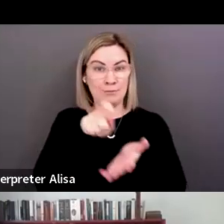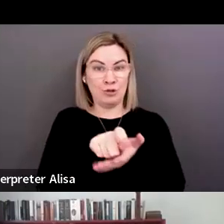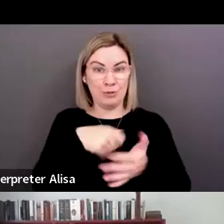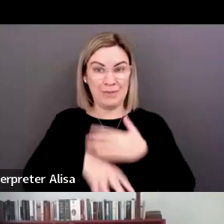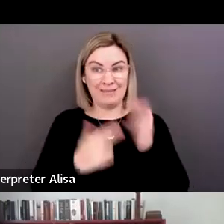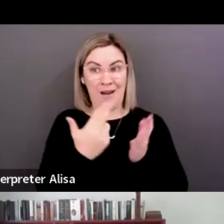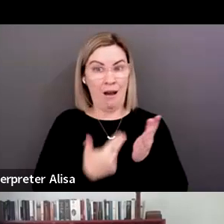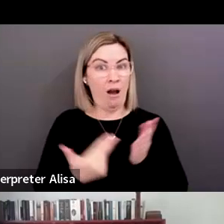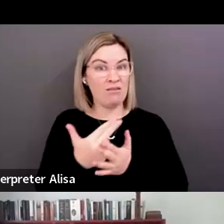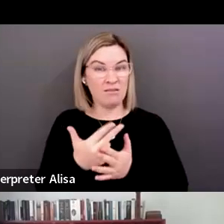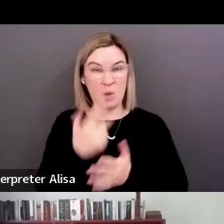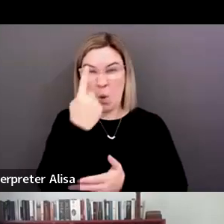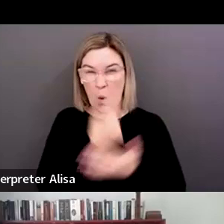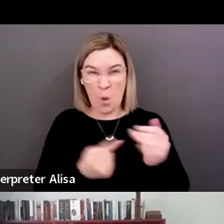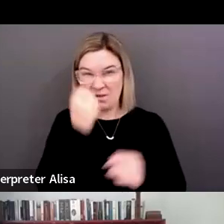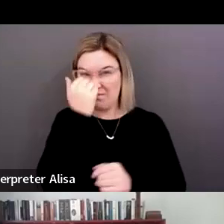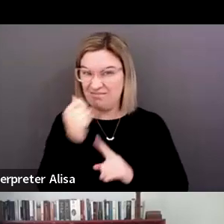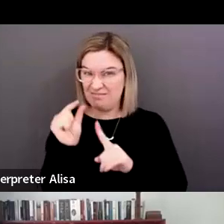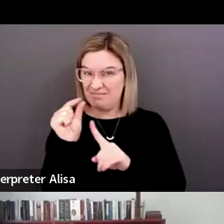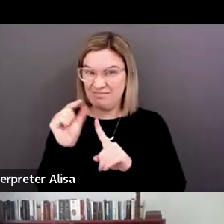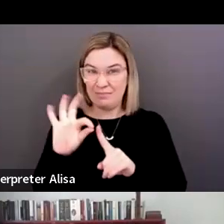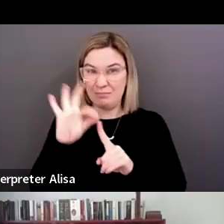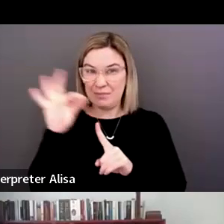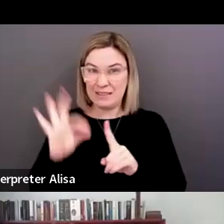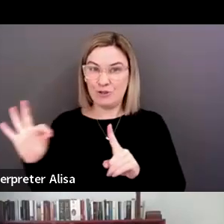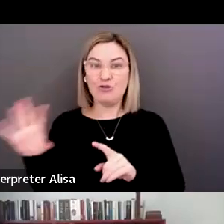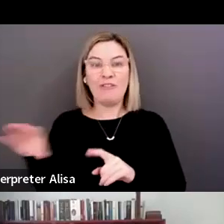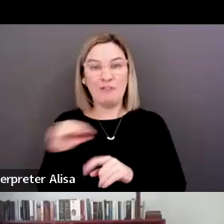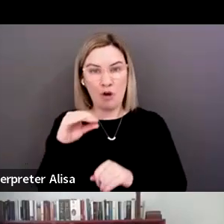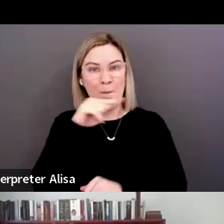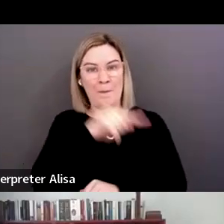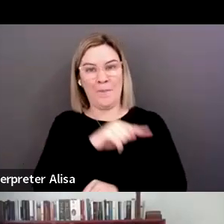funding. So, there's 200 to 300 million dollars worth of sponsorship in the